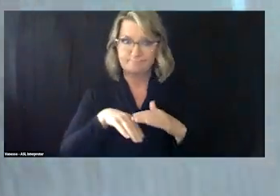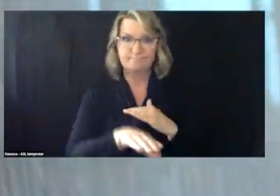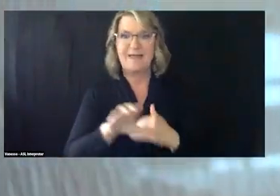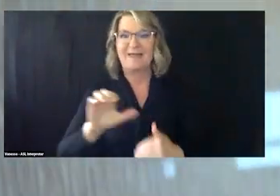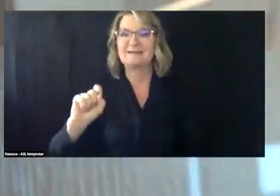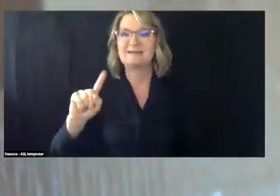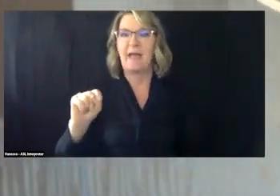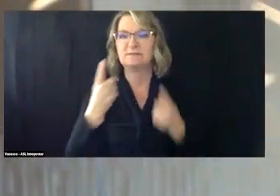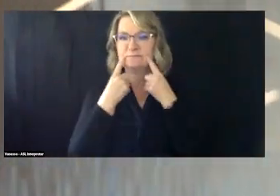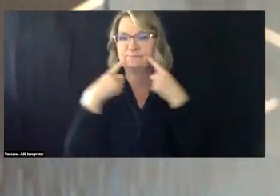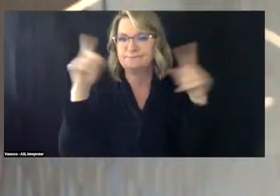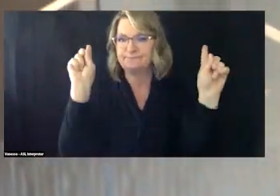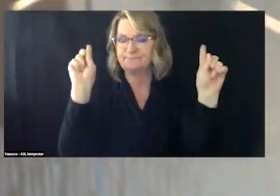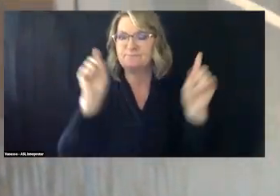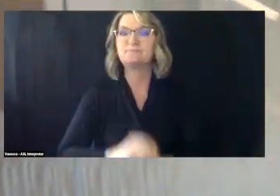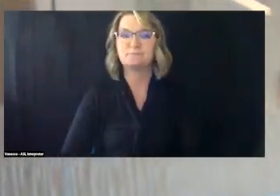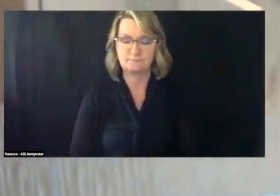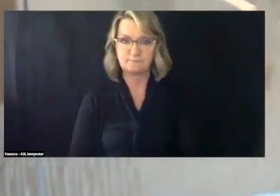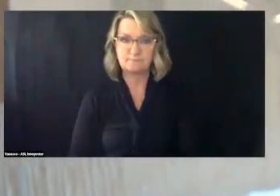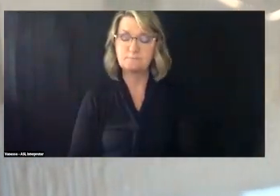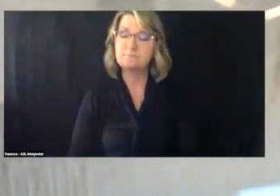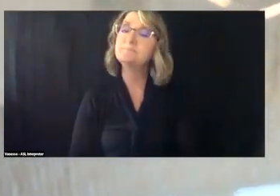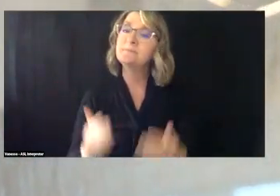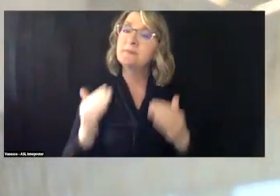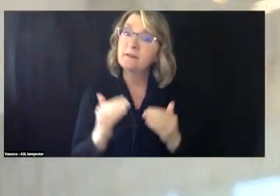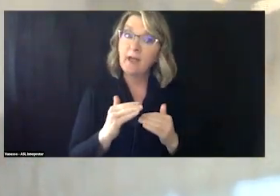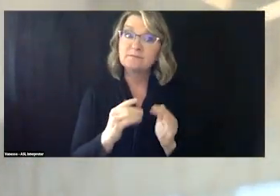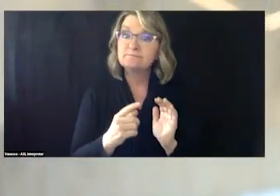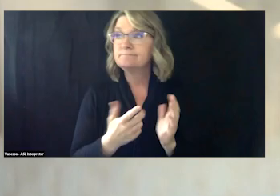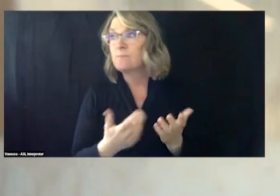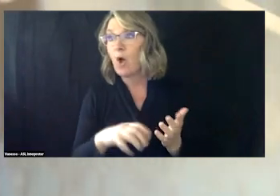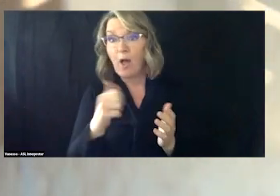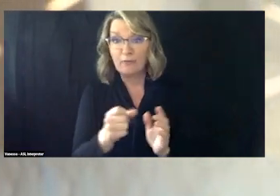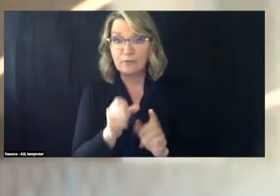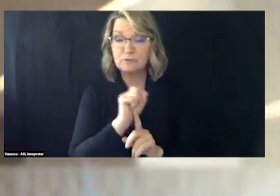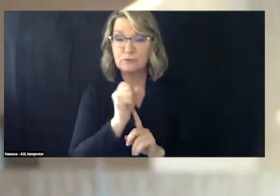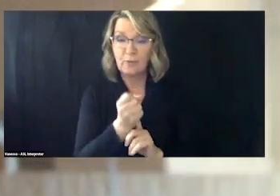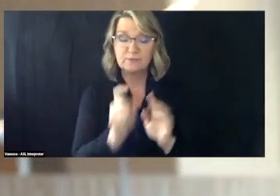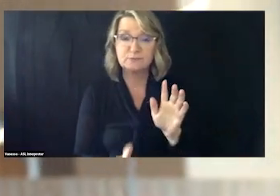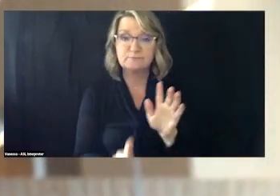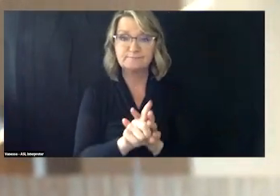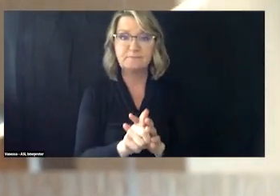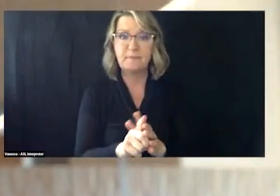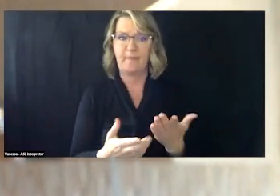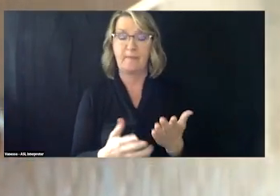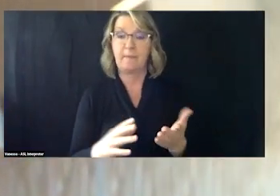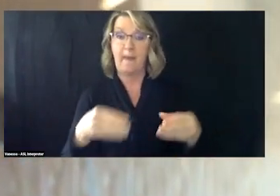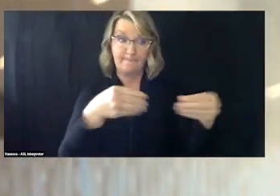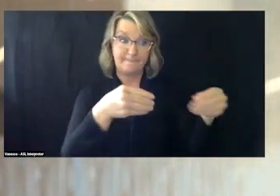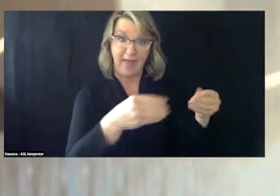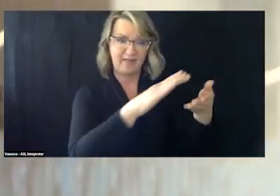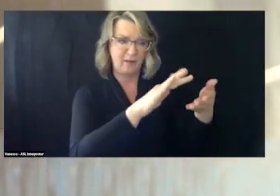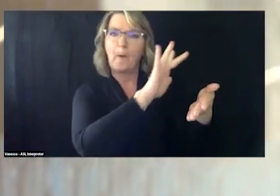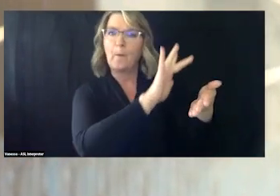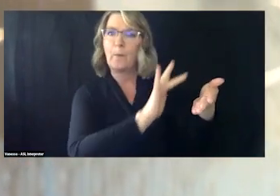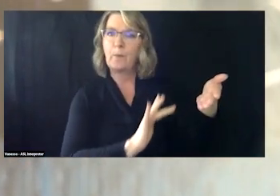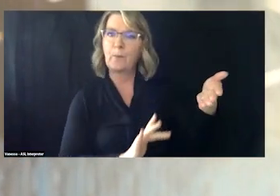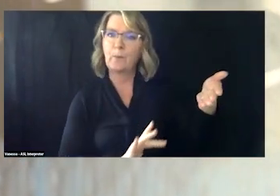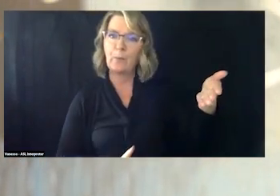so that ballots casts successfully next type of situation may be a completely blank ballot